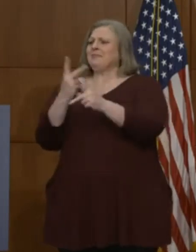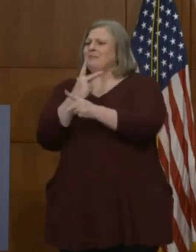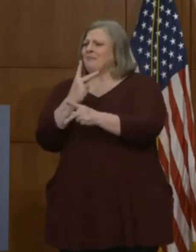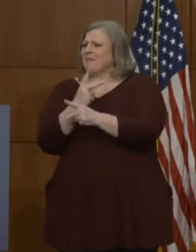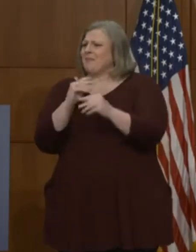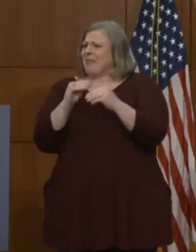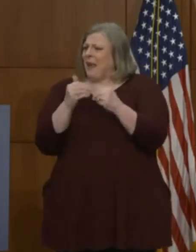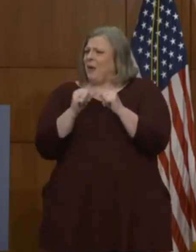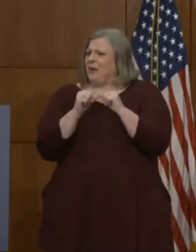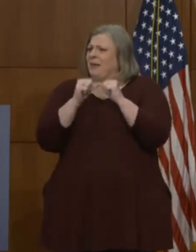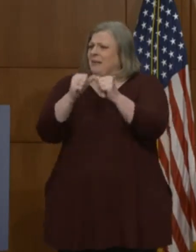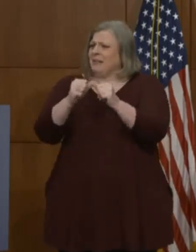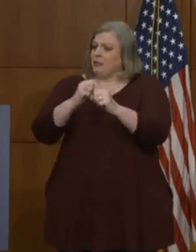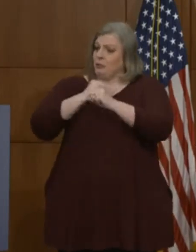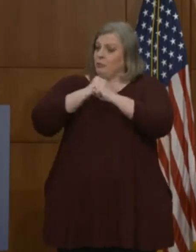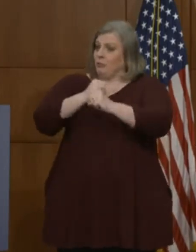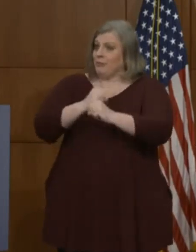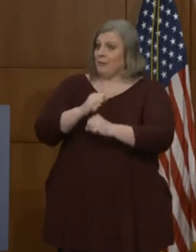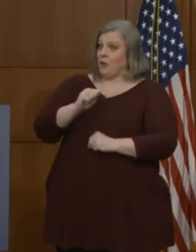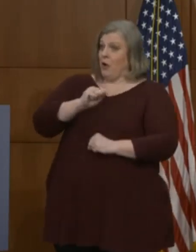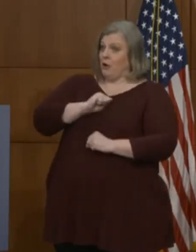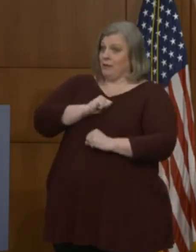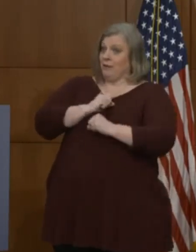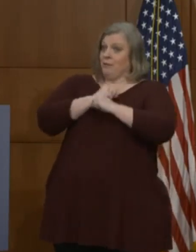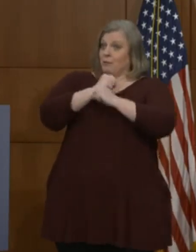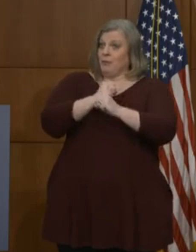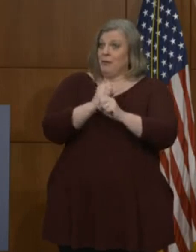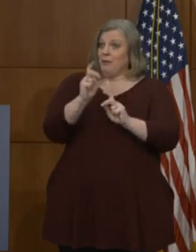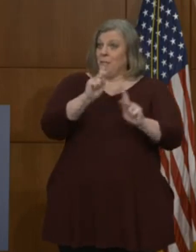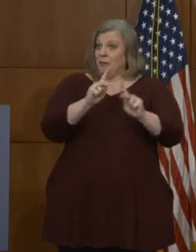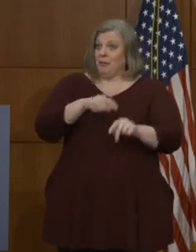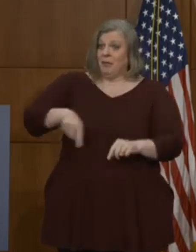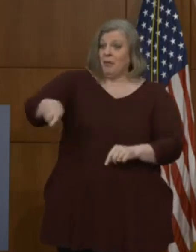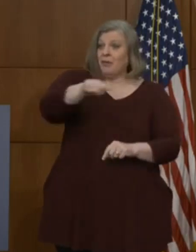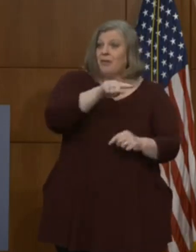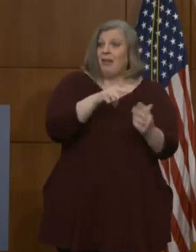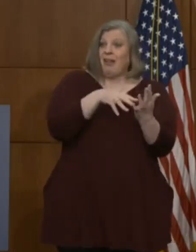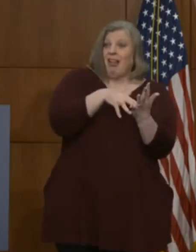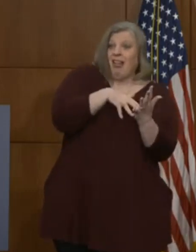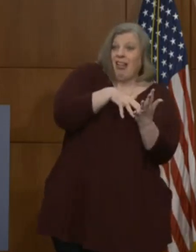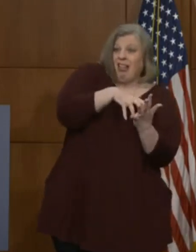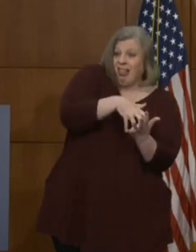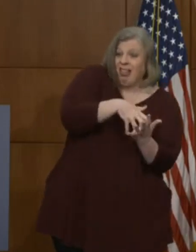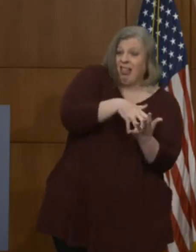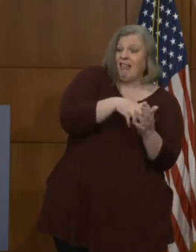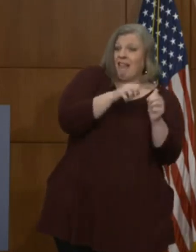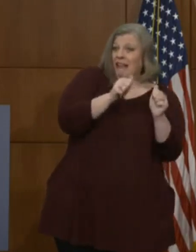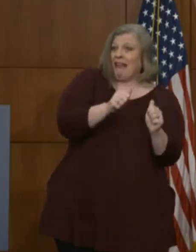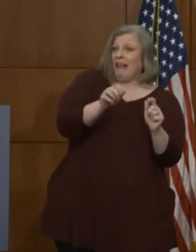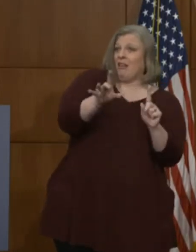WILL FIGURE OUT HOW TO CONTINUE TAKING STEPS TO PROTECT TAKING STEPS TO PROTECT OURSELVES AND PEOPLE WHO ARE OURSELVES AND PEOPLE WHO ARE MOST VULNERABLE THOSE THAT ARE